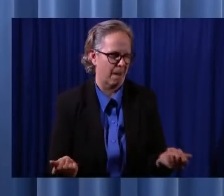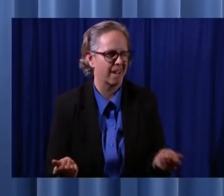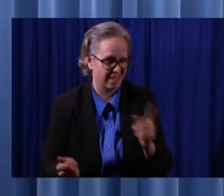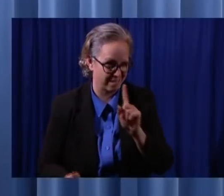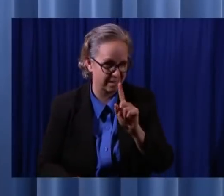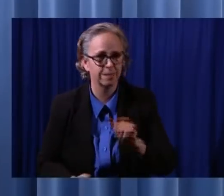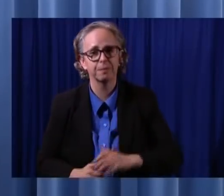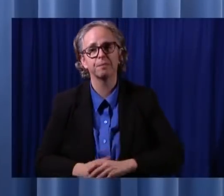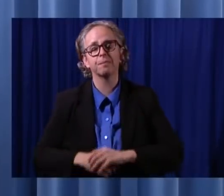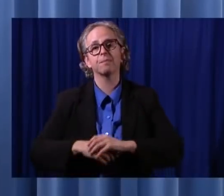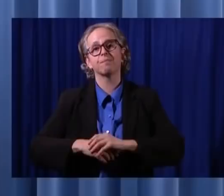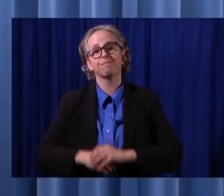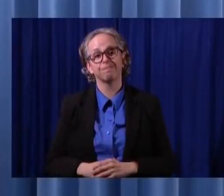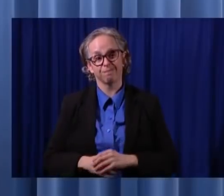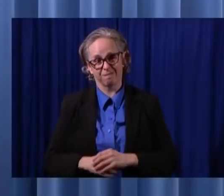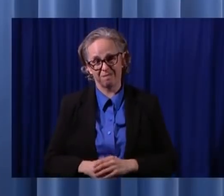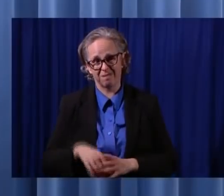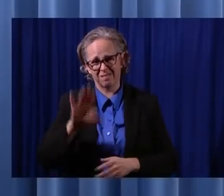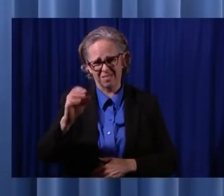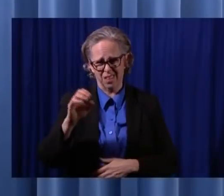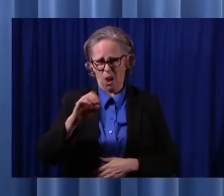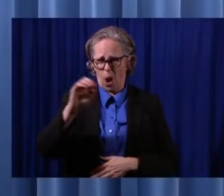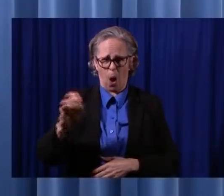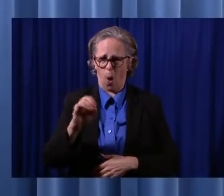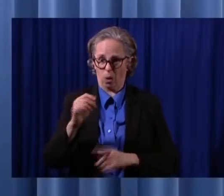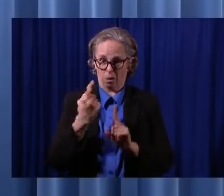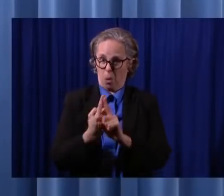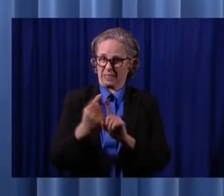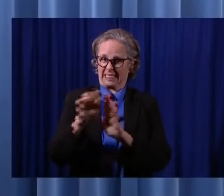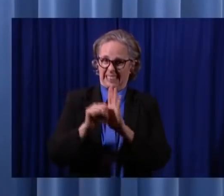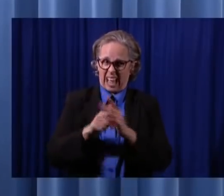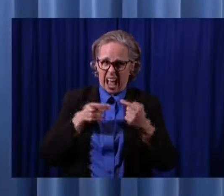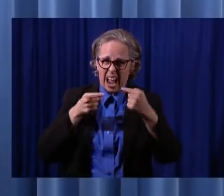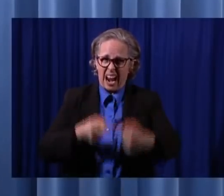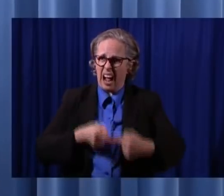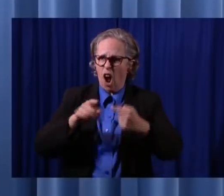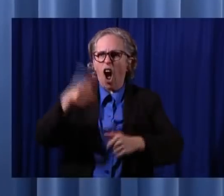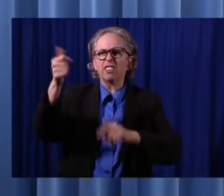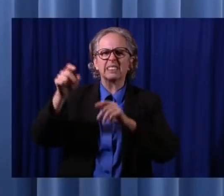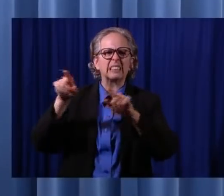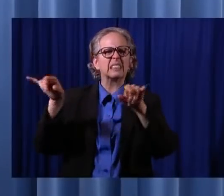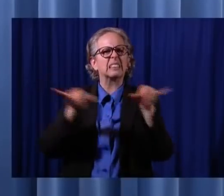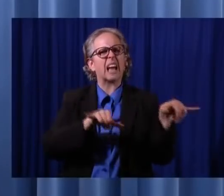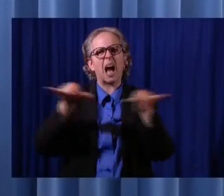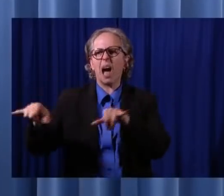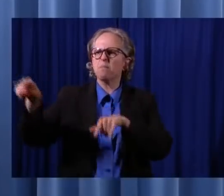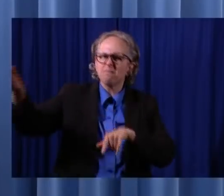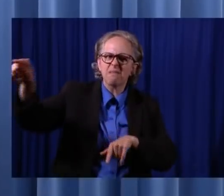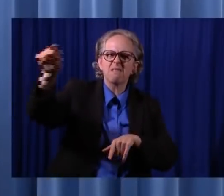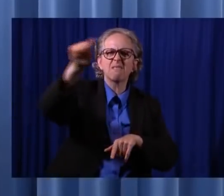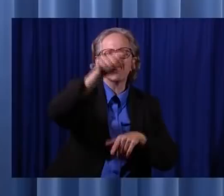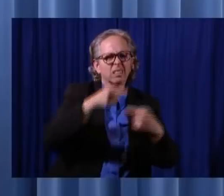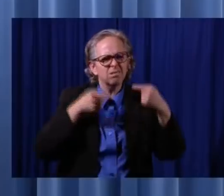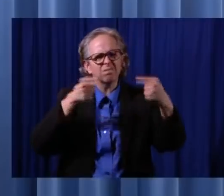WE THINK WE WILL NEED TO PAY OUT IN BENEFIT IT'S ESSENTIALLY A LINE OF CREDIT AND SO WE ASK